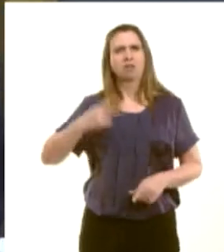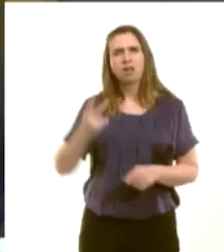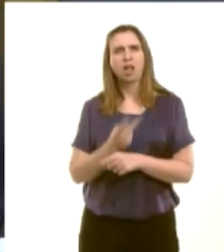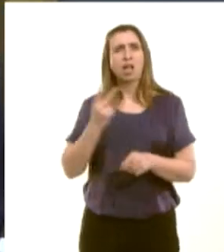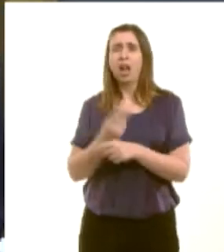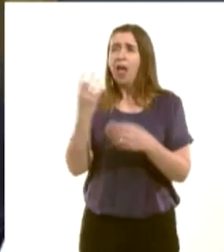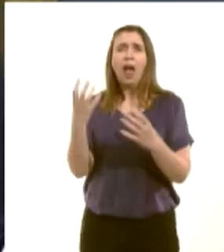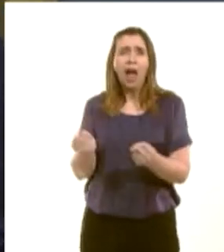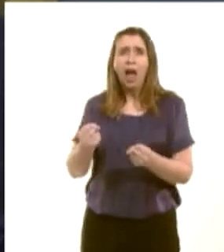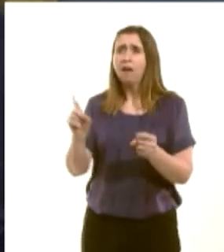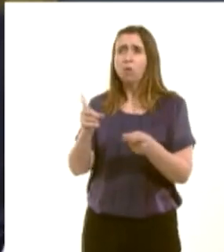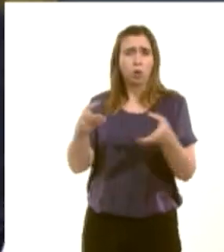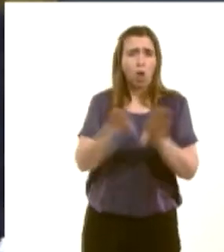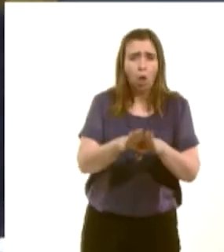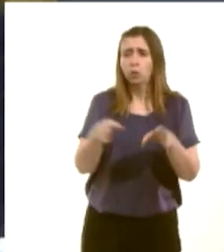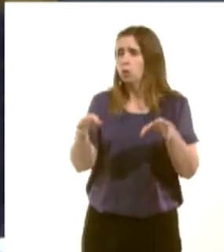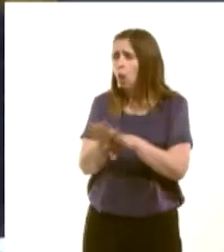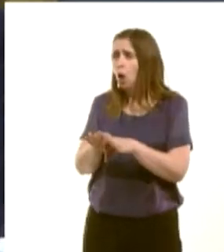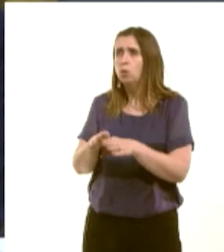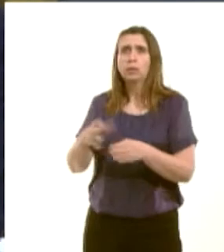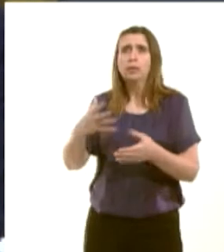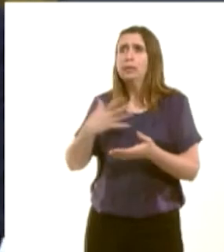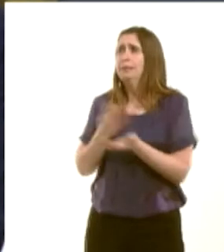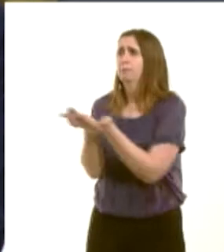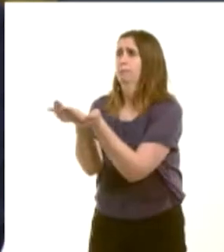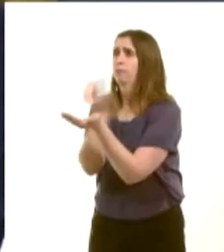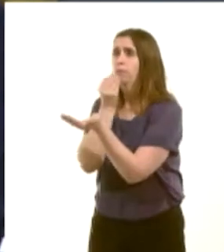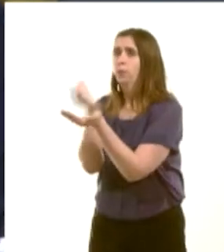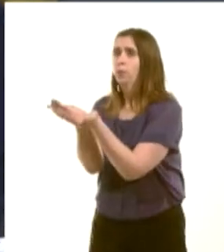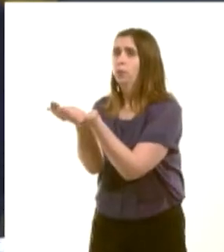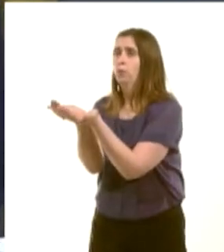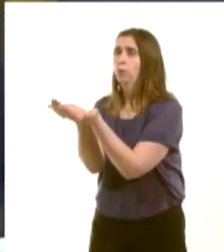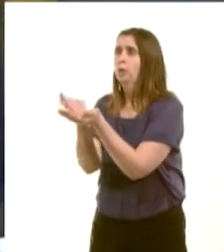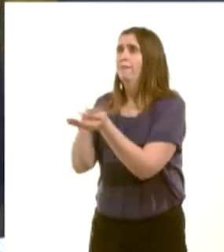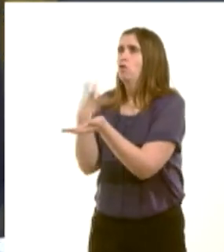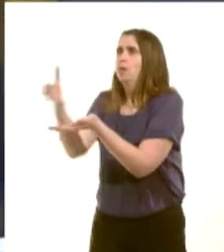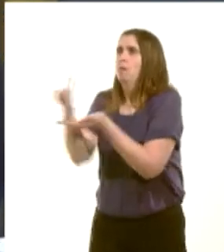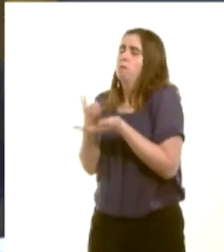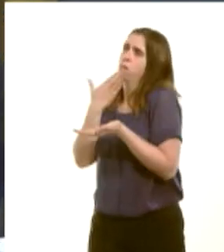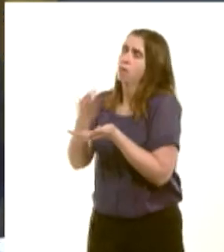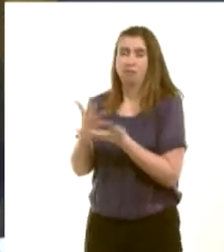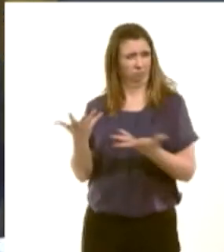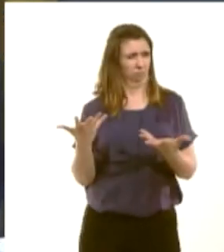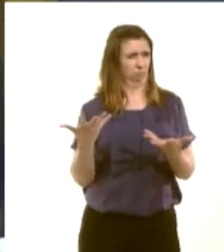many more closures? How many more punitive welfare reforms before you stand up to Westminster,